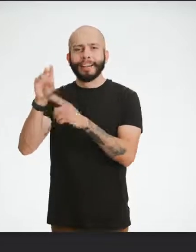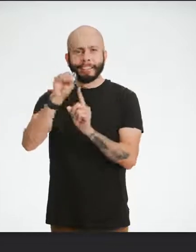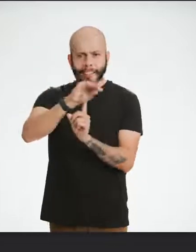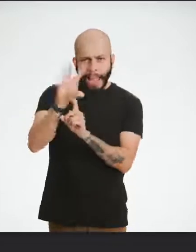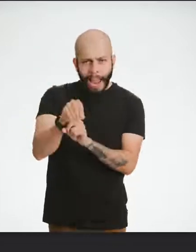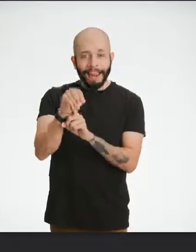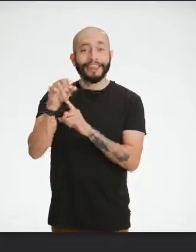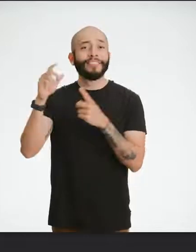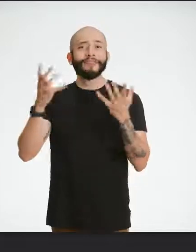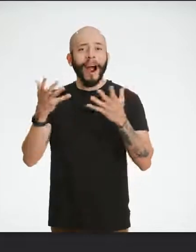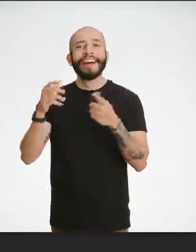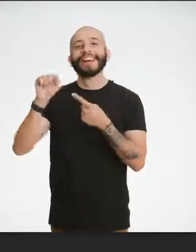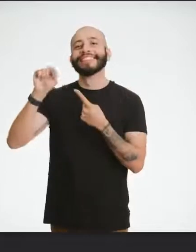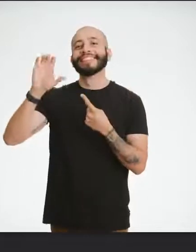ScanKit and RoomPlan.